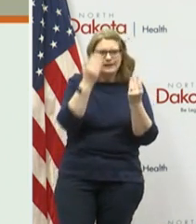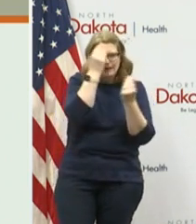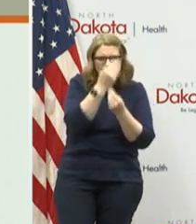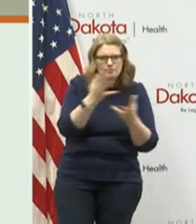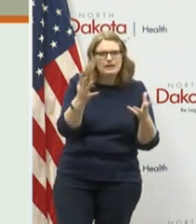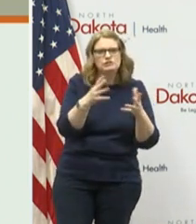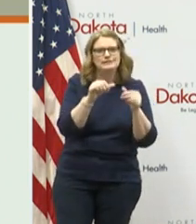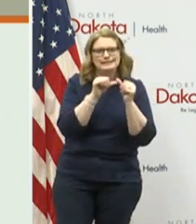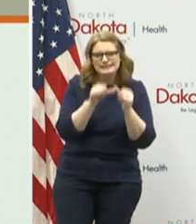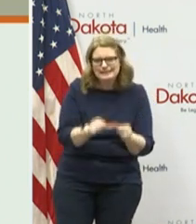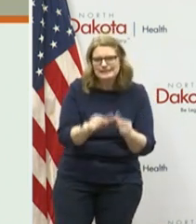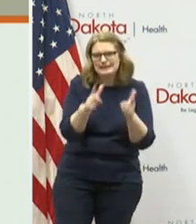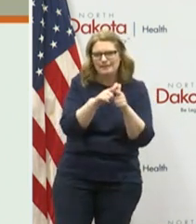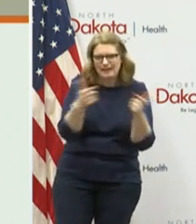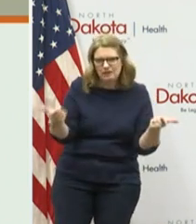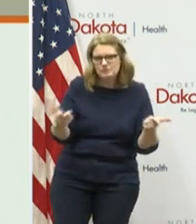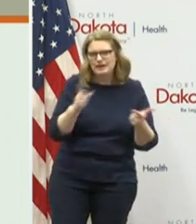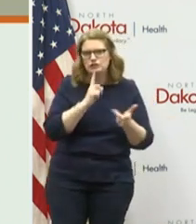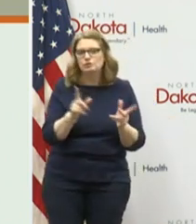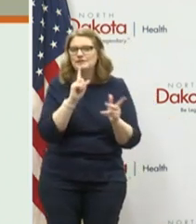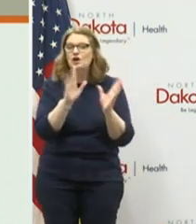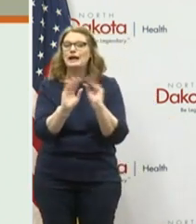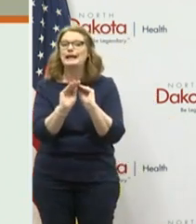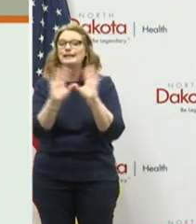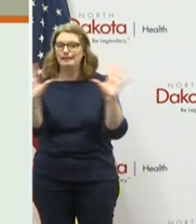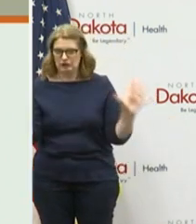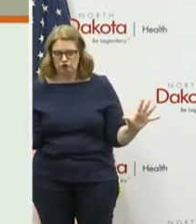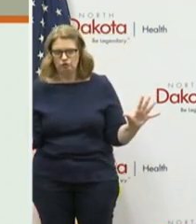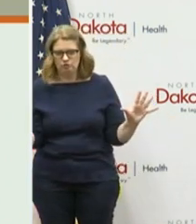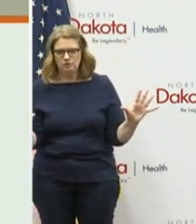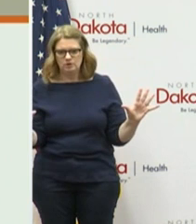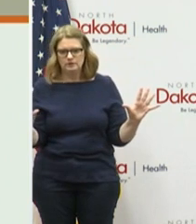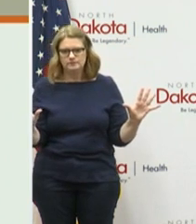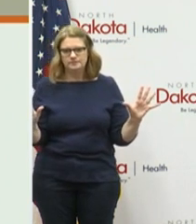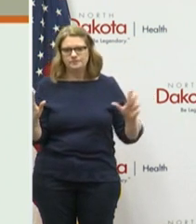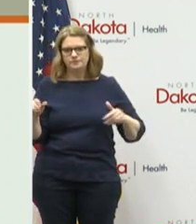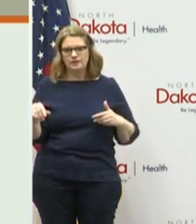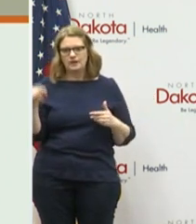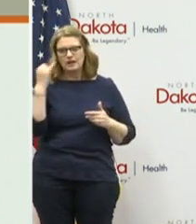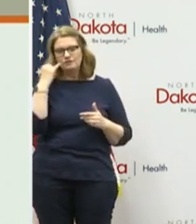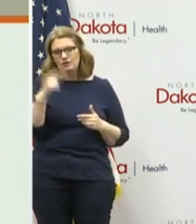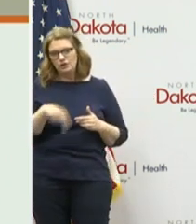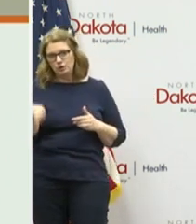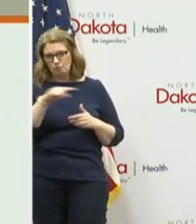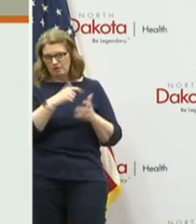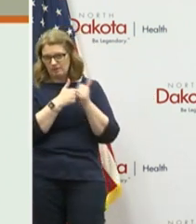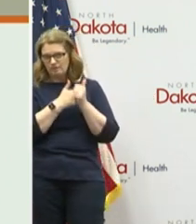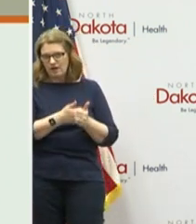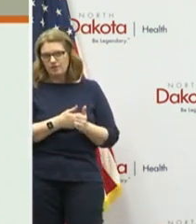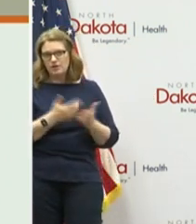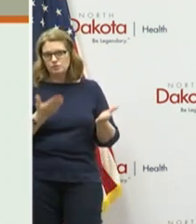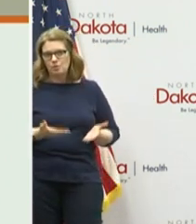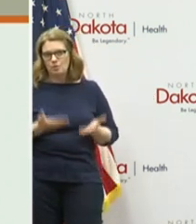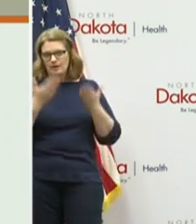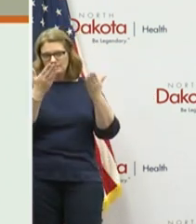LOT OF PRIVATE SECTOR INPUT AND CHANGES INCLUDE PROVIDING ADDITIONAL CONTEXT AND CONSISTENT LANGUAGE TO HELP